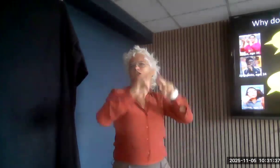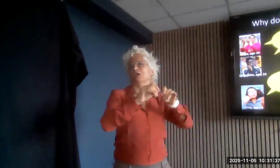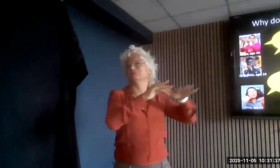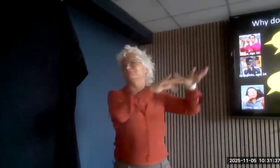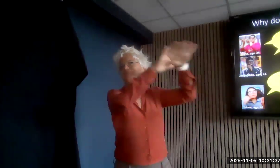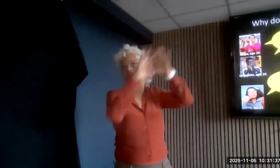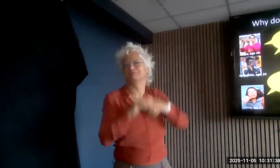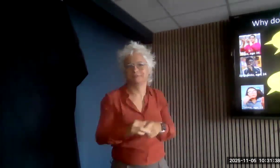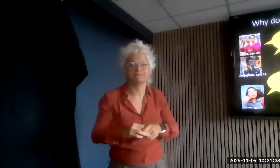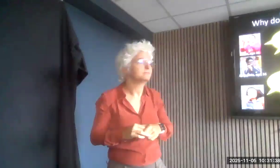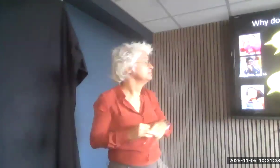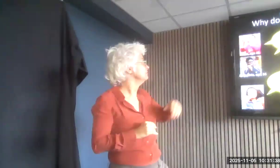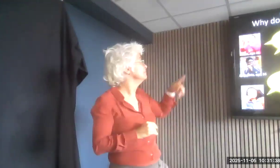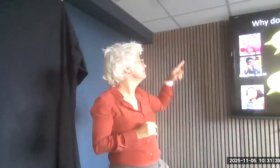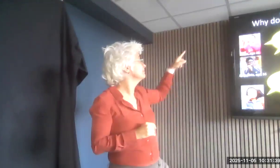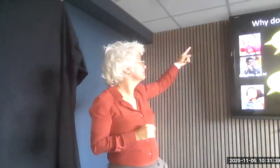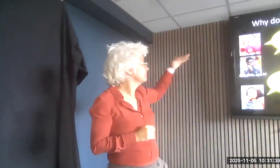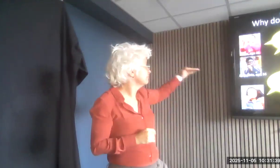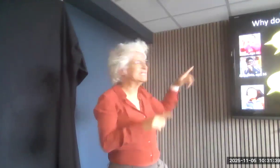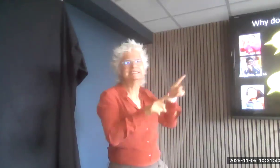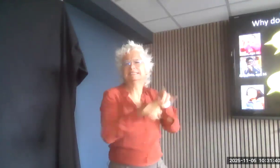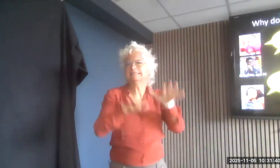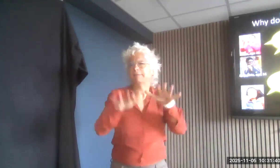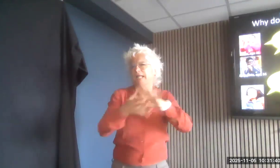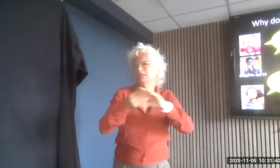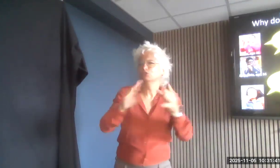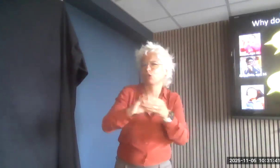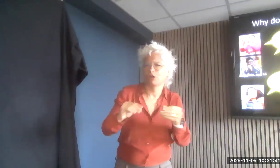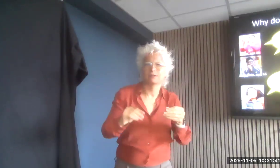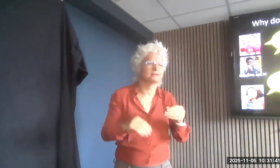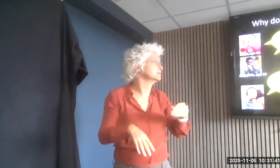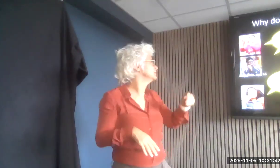Because there were other people out, there was a wider pool of people that hadn't… they hadn't had this bad experience with at school.